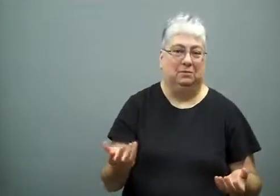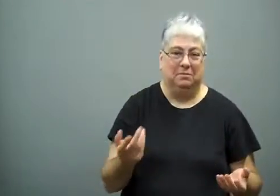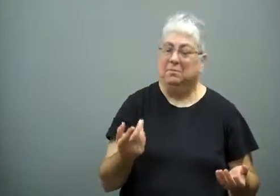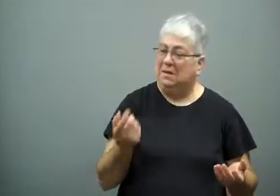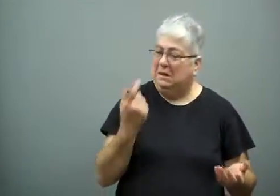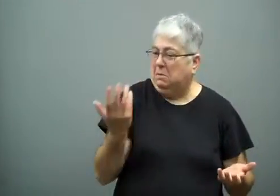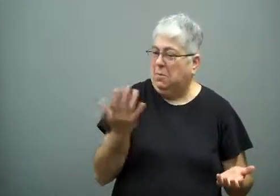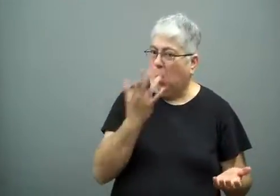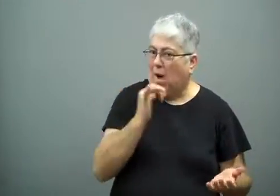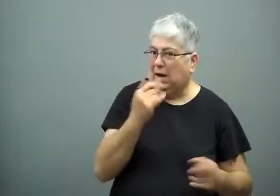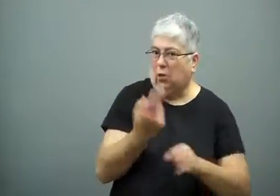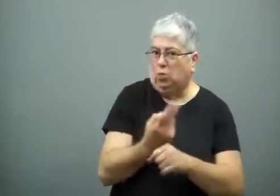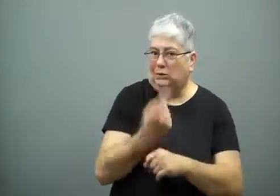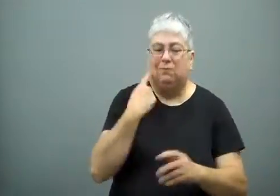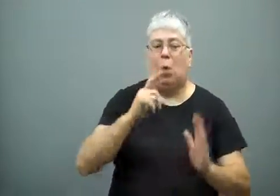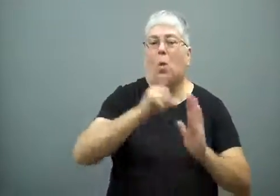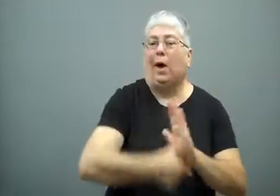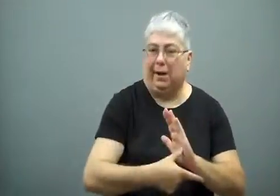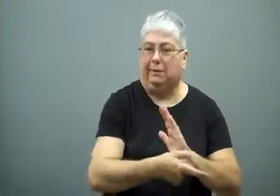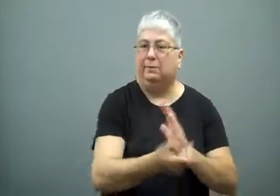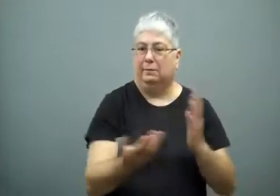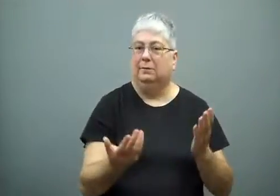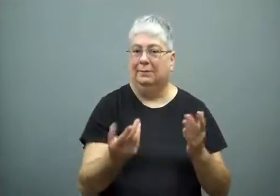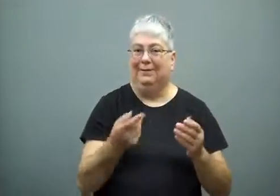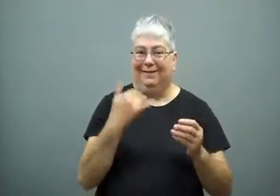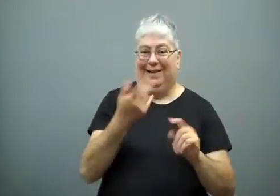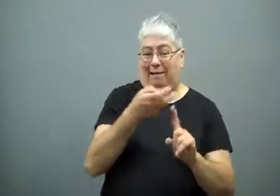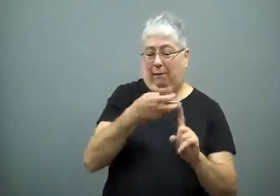He said it could be used as a temporary measure while